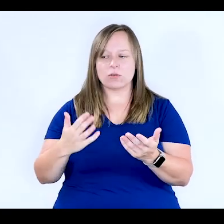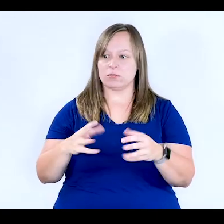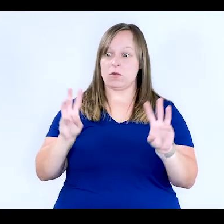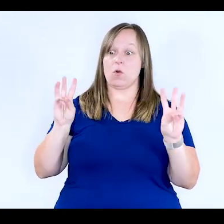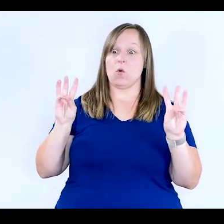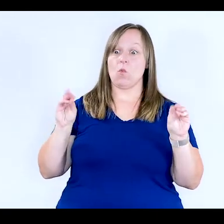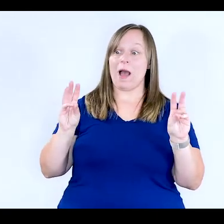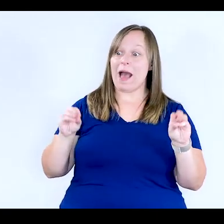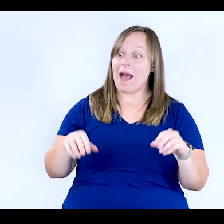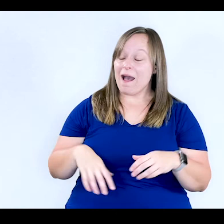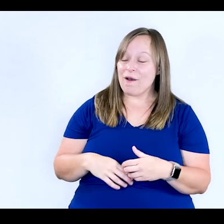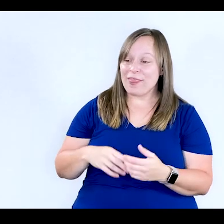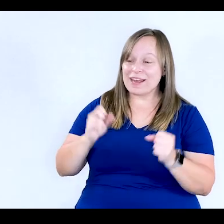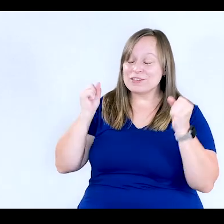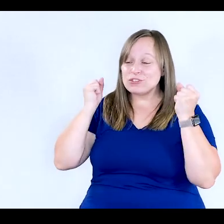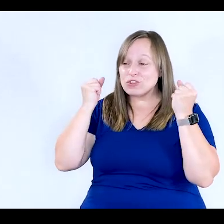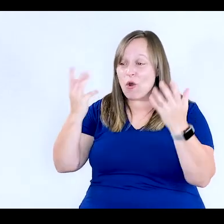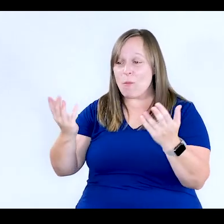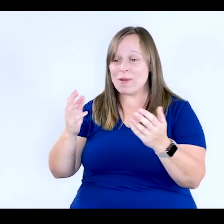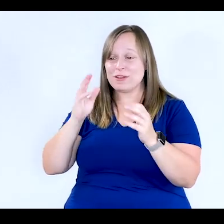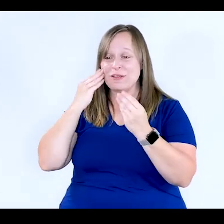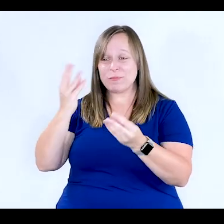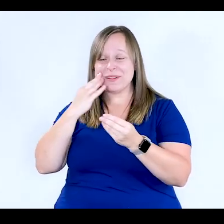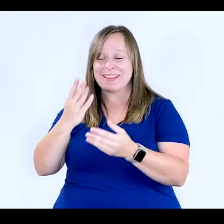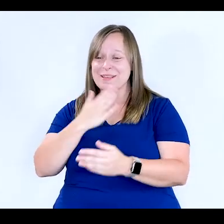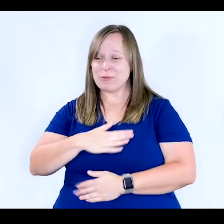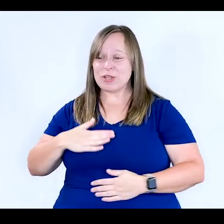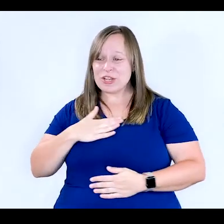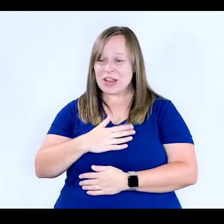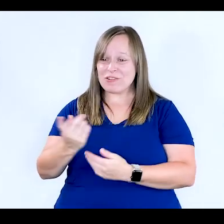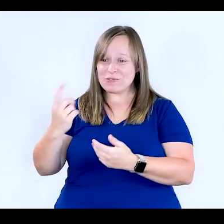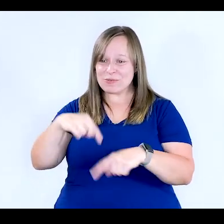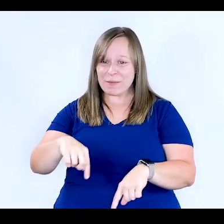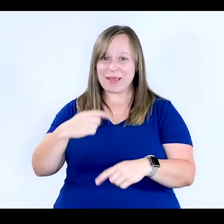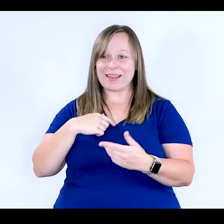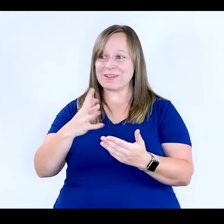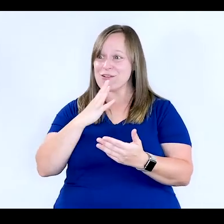K: Wow, Michelle. That is just a lot of information and I appreciate you taking the time to come in and talk to us about